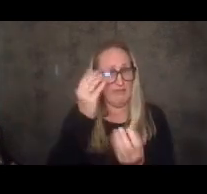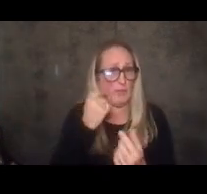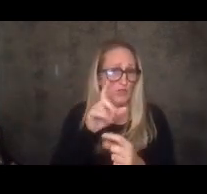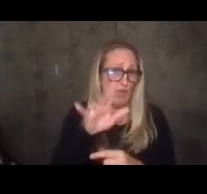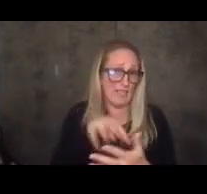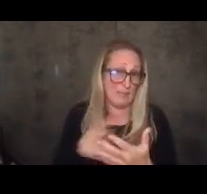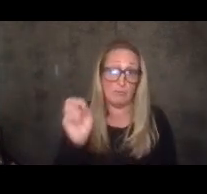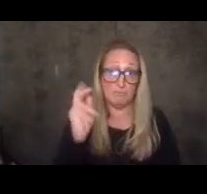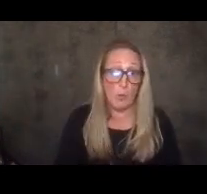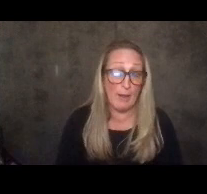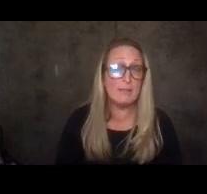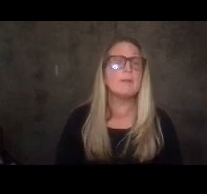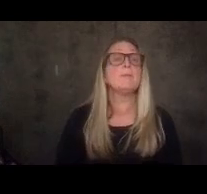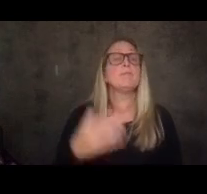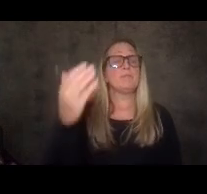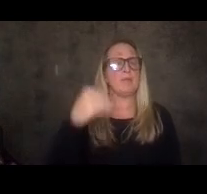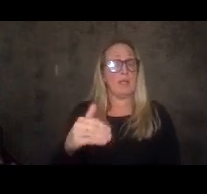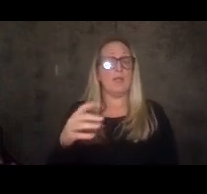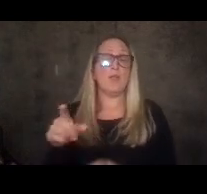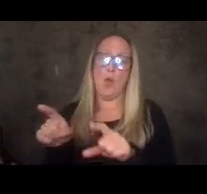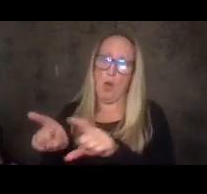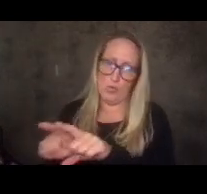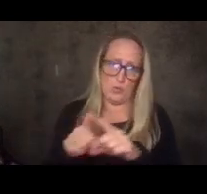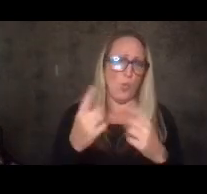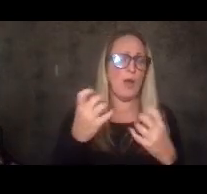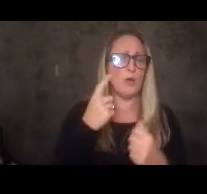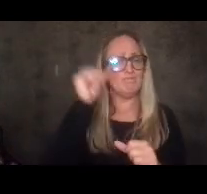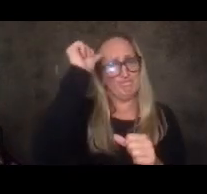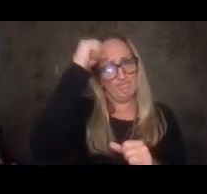OK, and then you do always wanna just keep in mind the